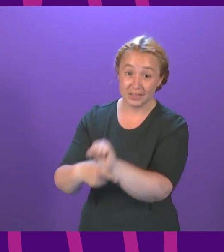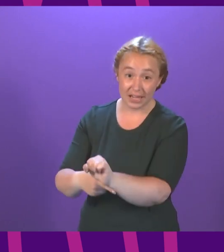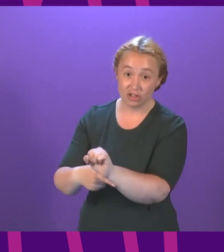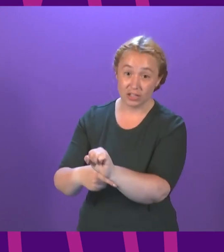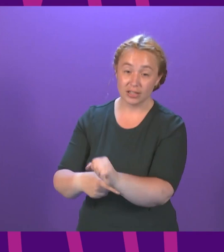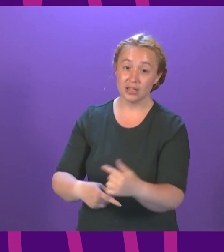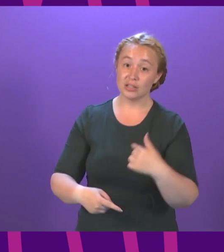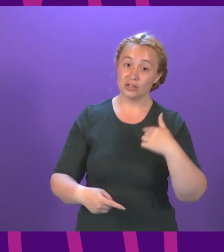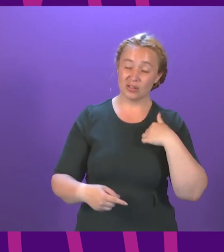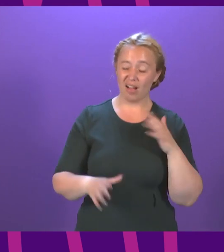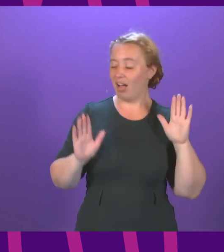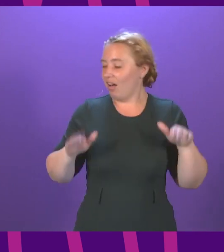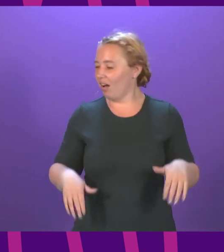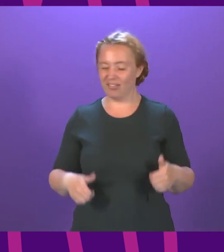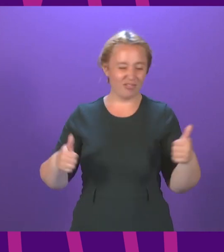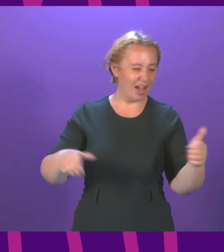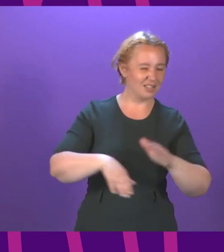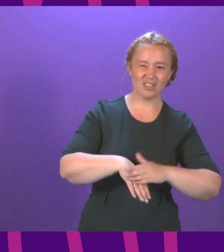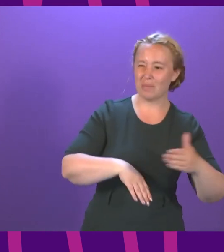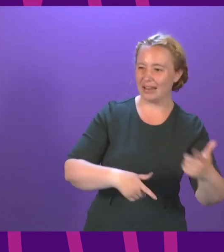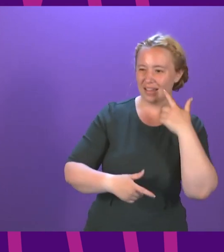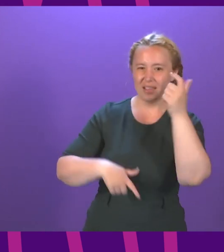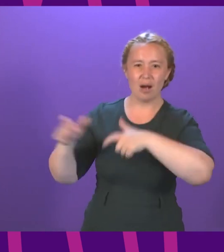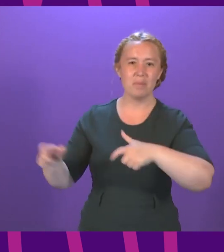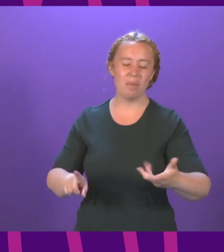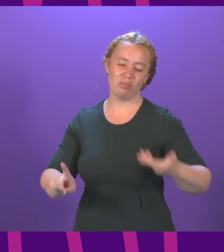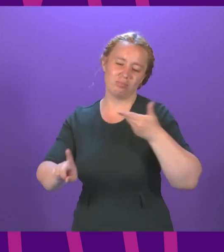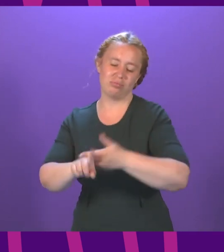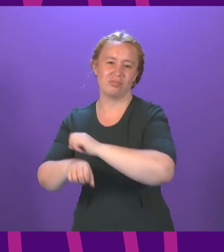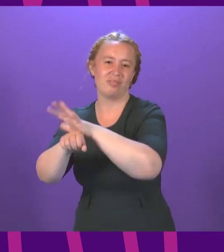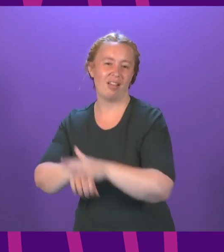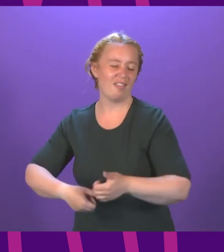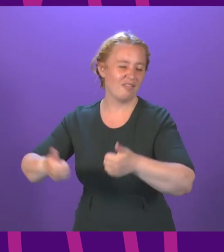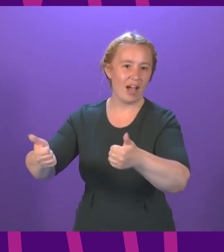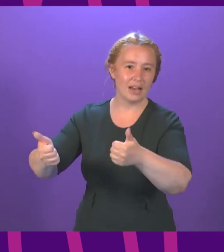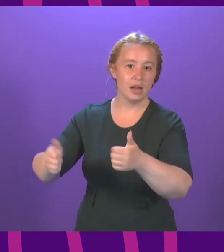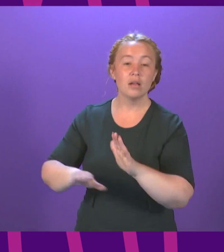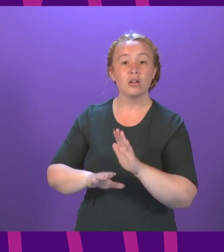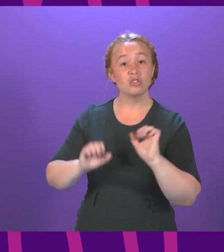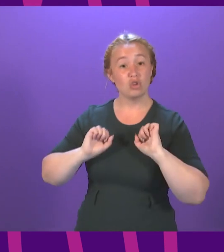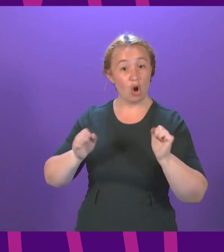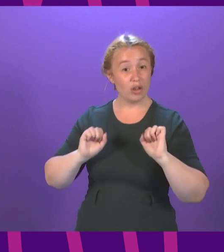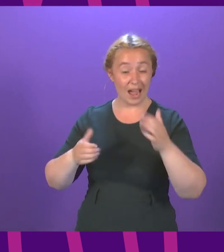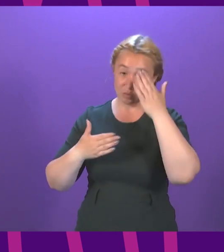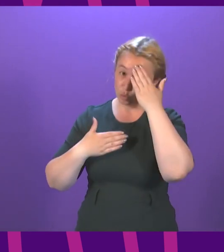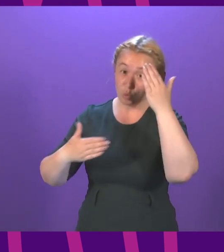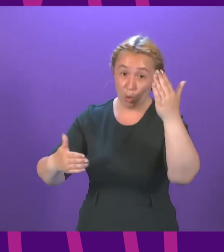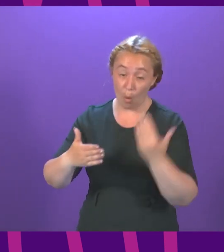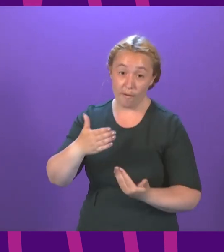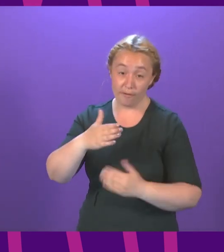my shoulders and say that it does not matter if young people get infected with the virus, because we do not yet understand the long-term implications of it. That